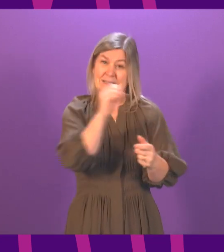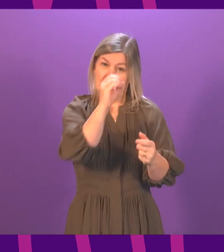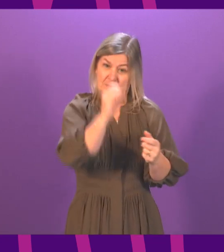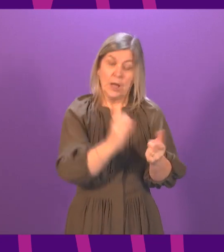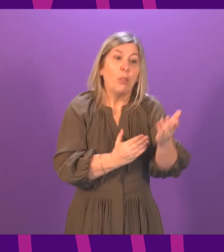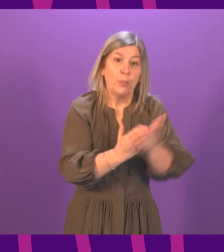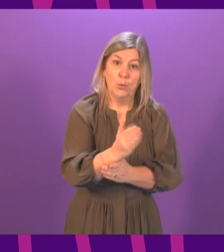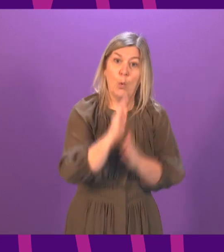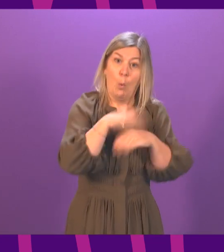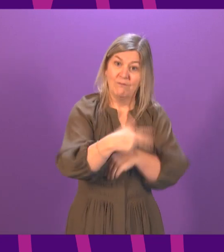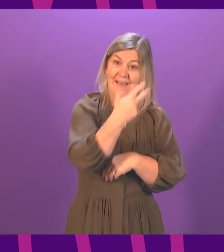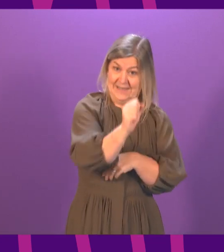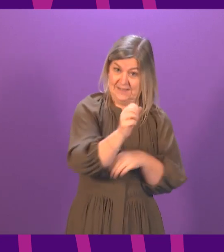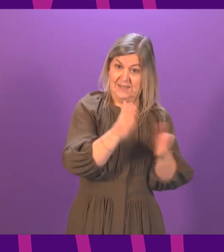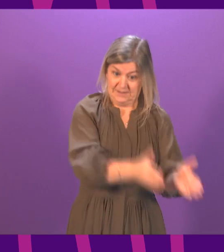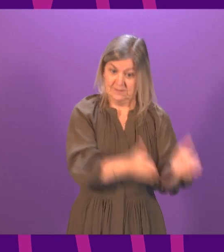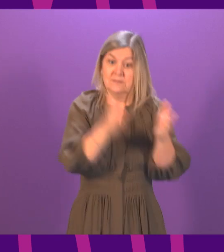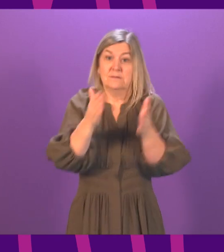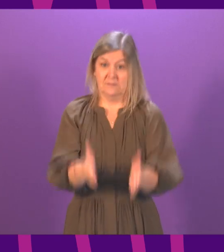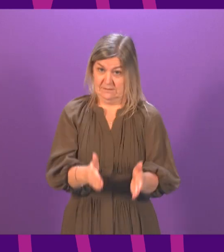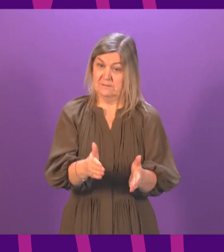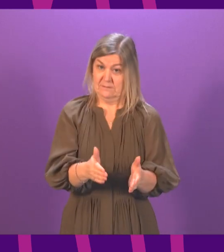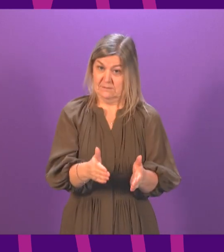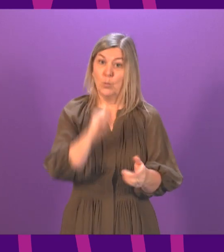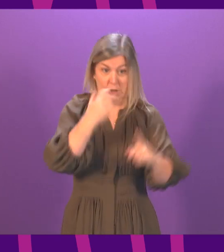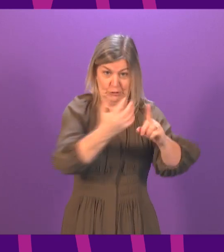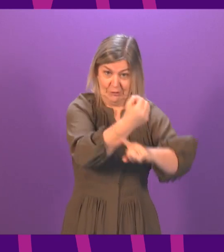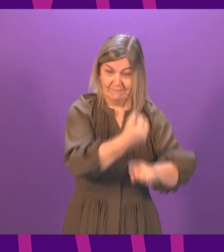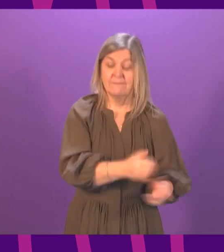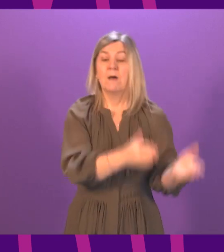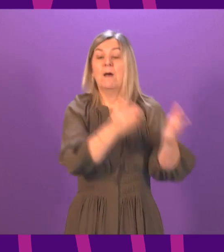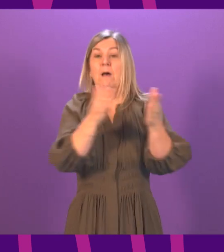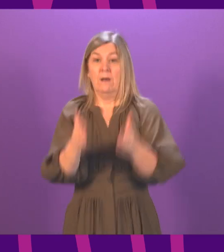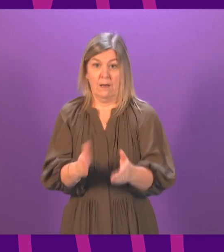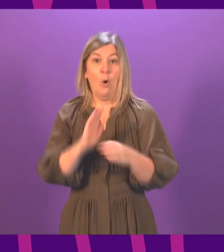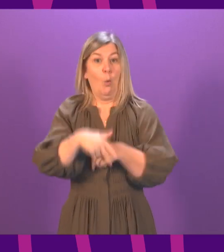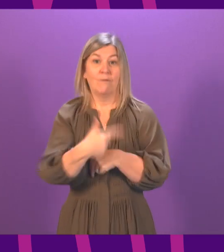track to exceed the target that we have set for that group. Vaccination of the next cohorts will